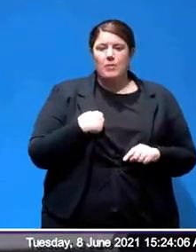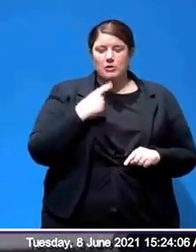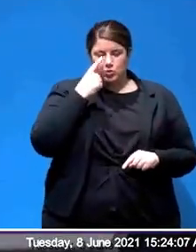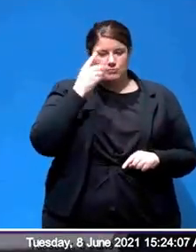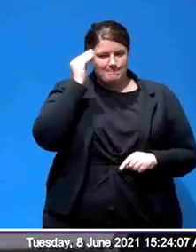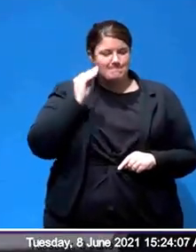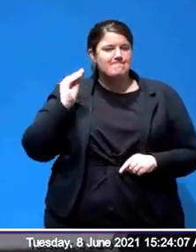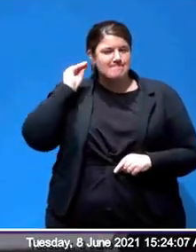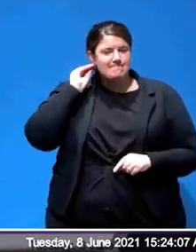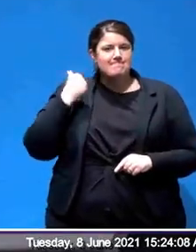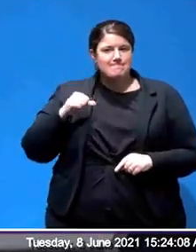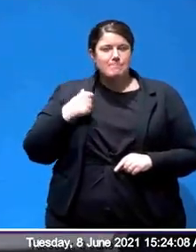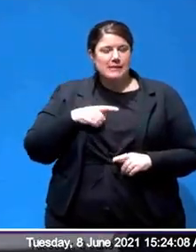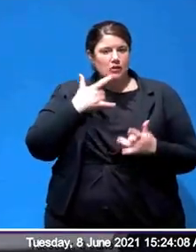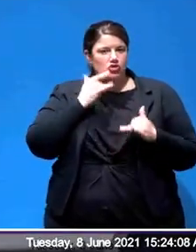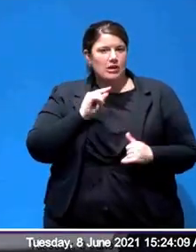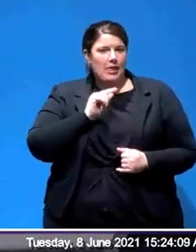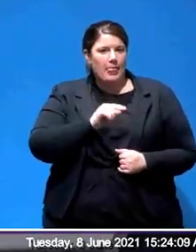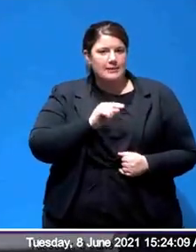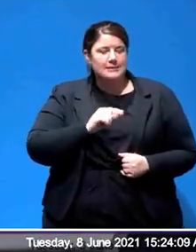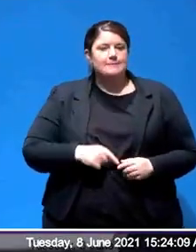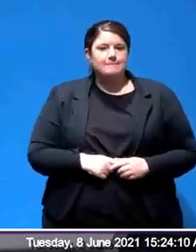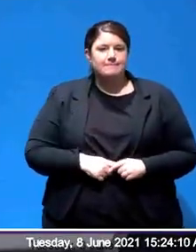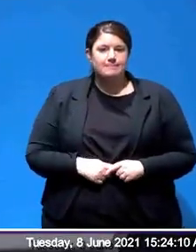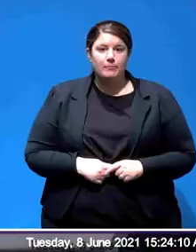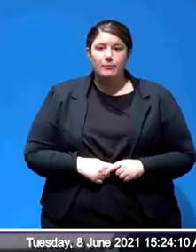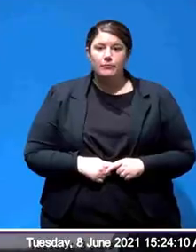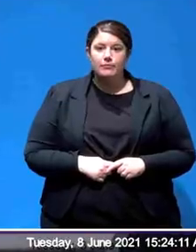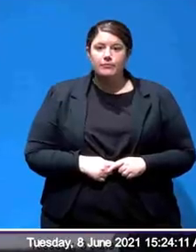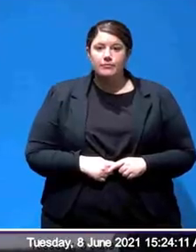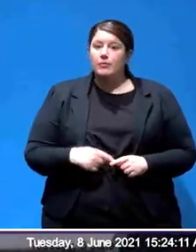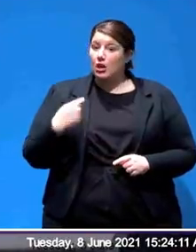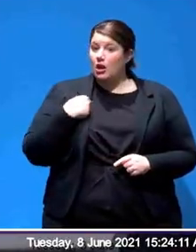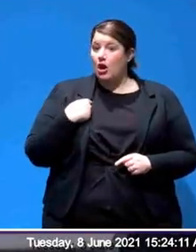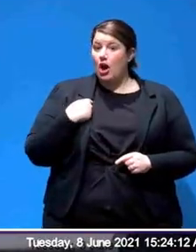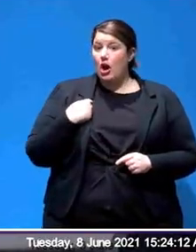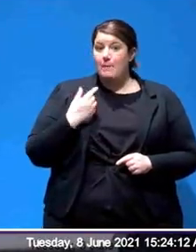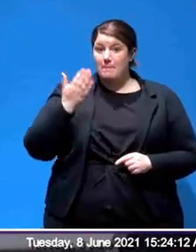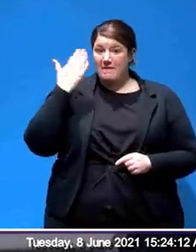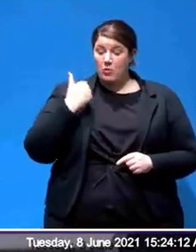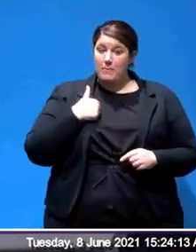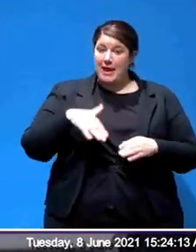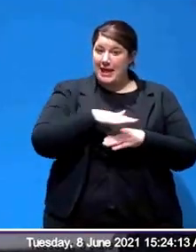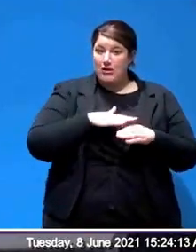I had come from having a small part of the portfolio in --- as I said at the